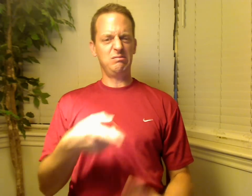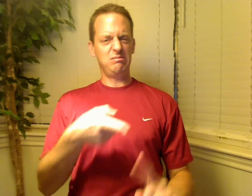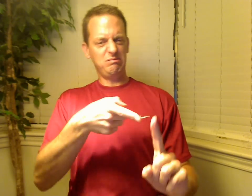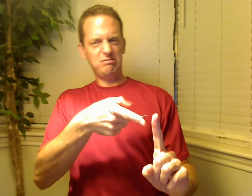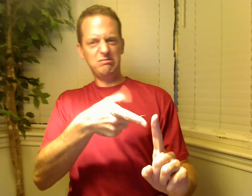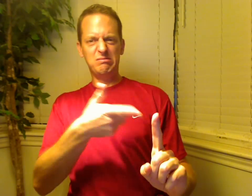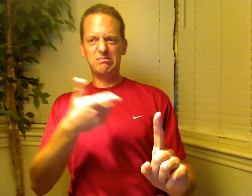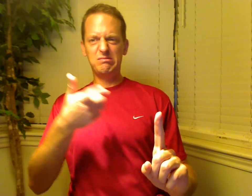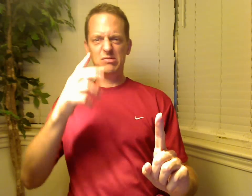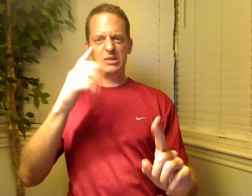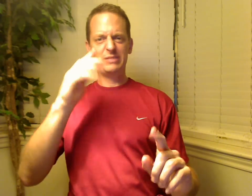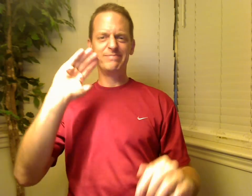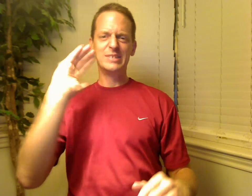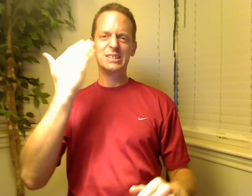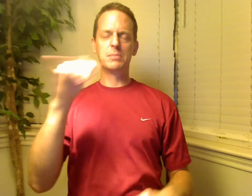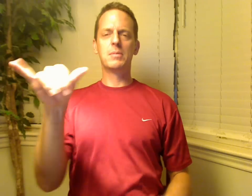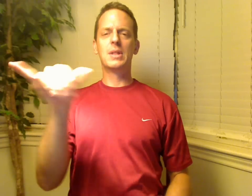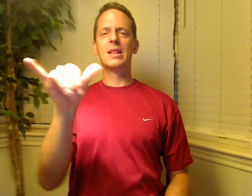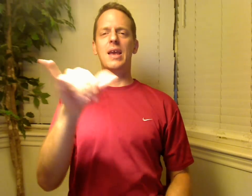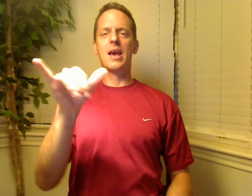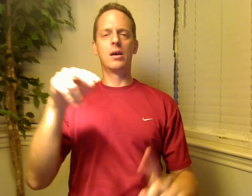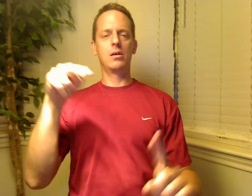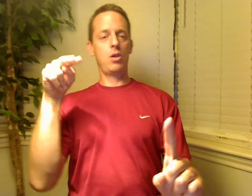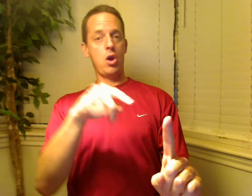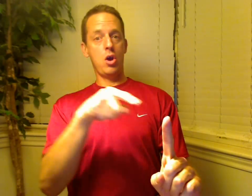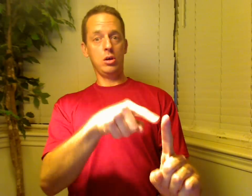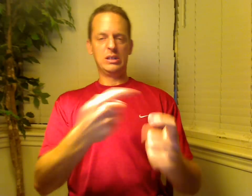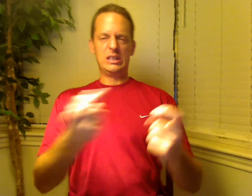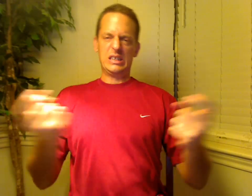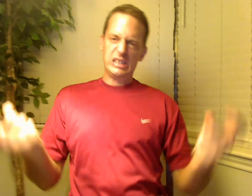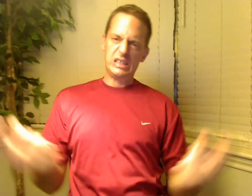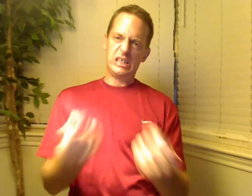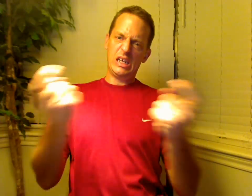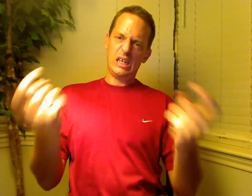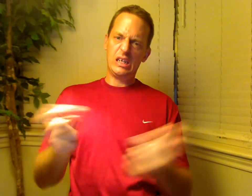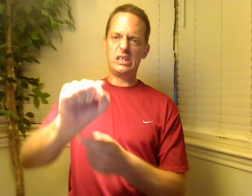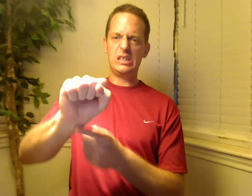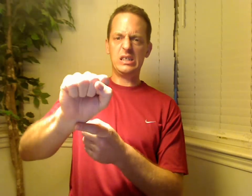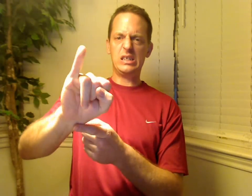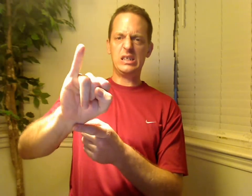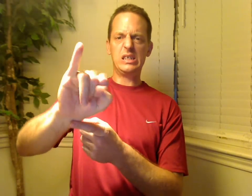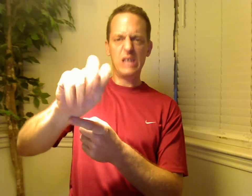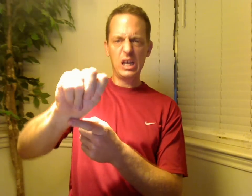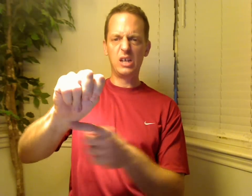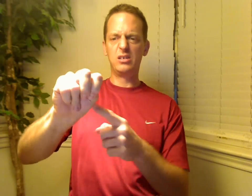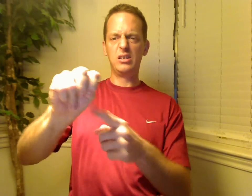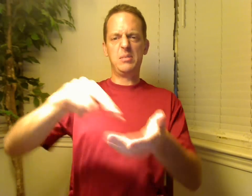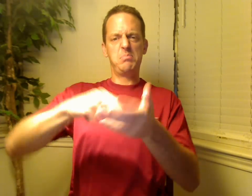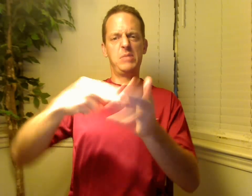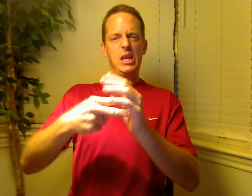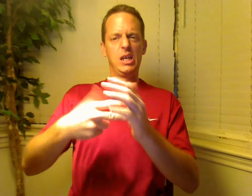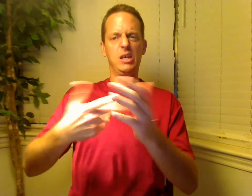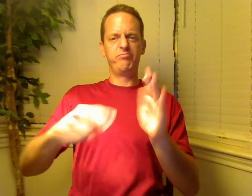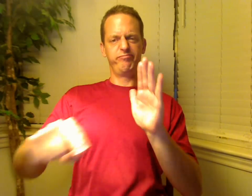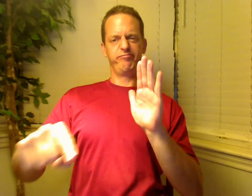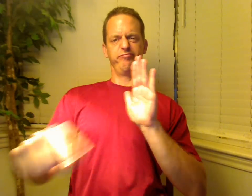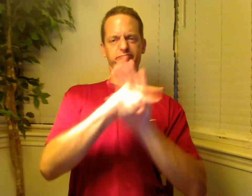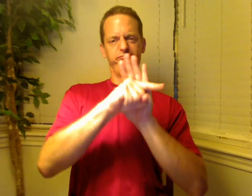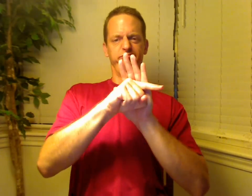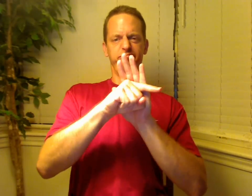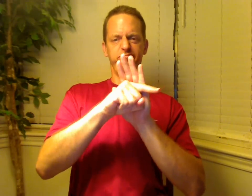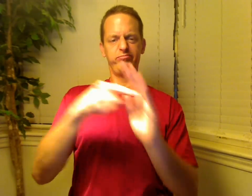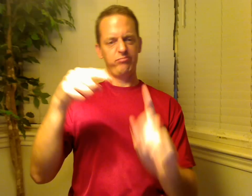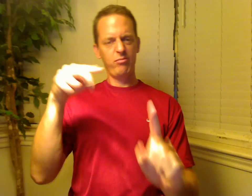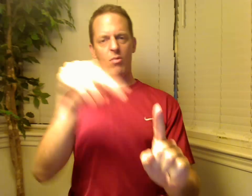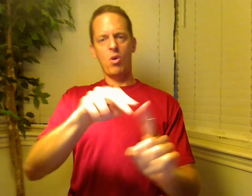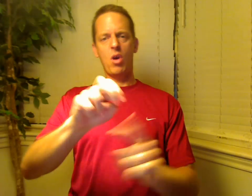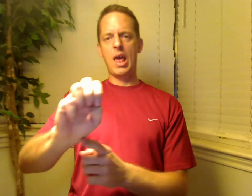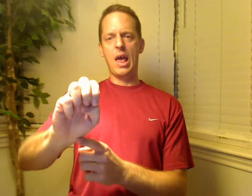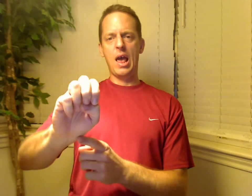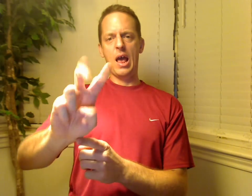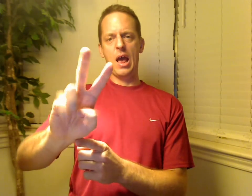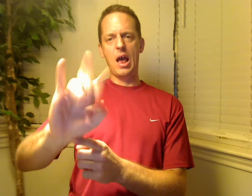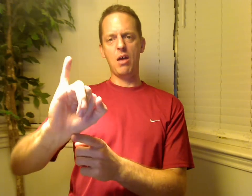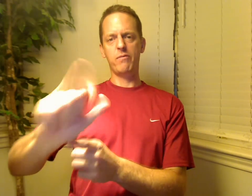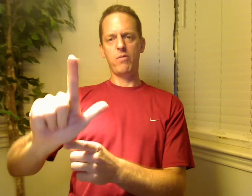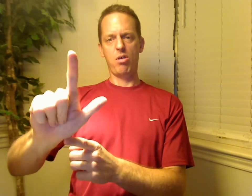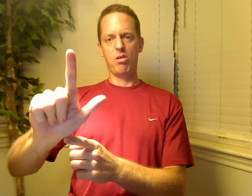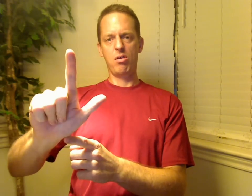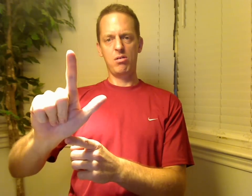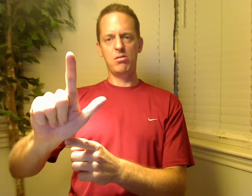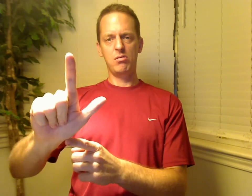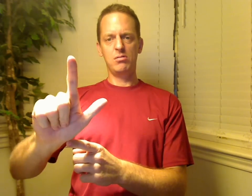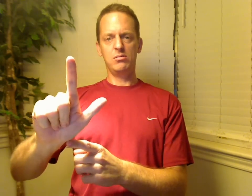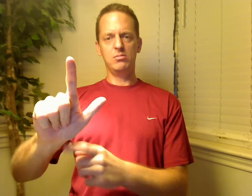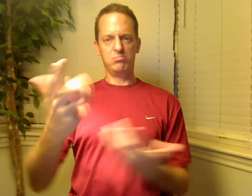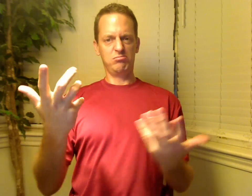Some people believe Deaf people are sinned, evil and bad people.